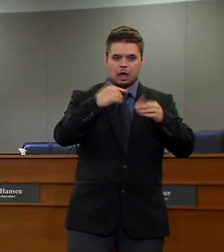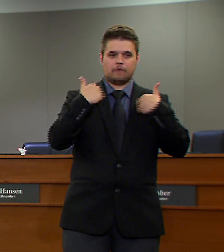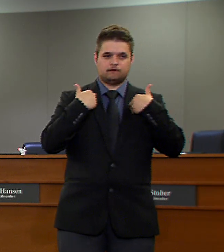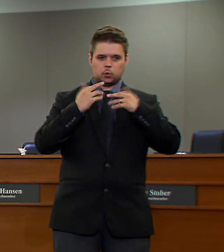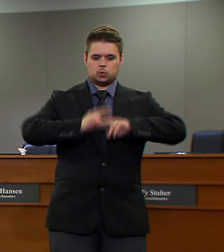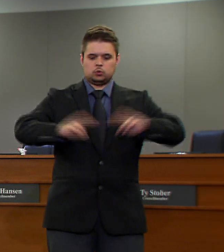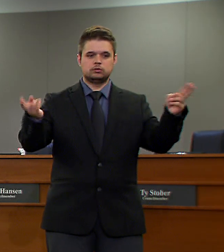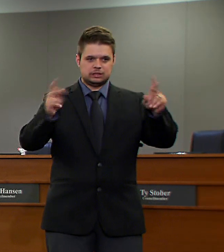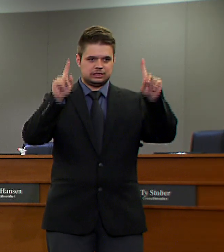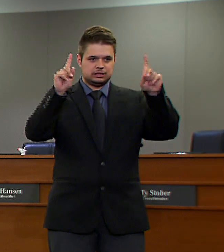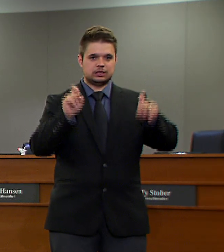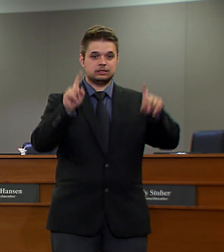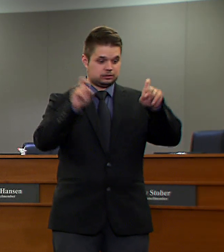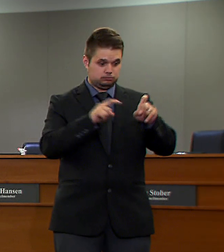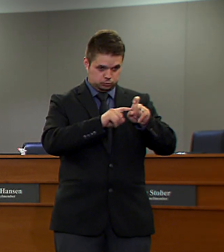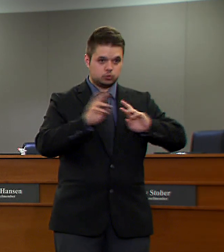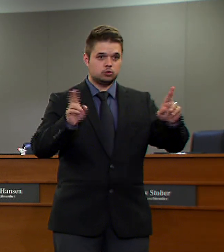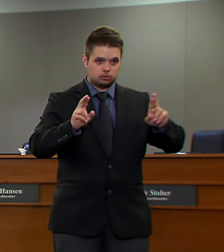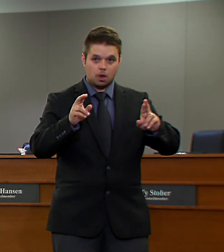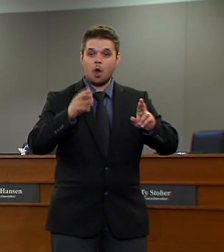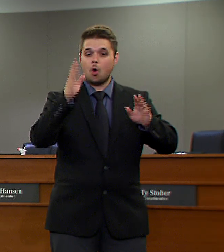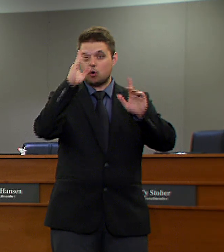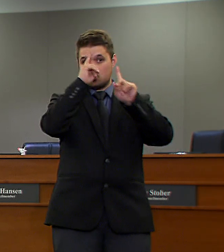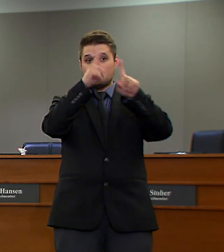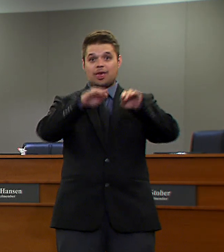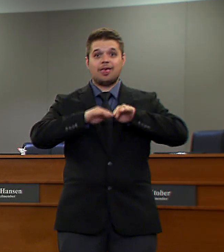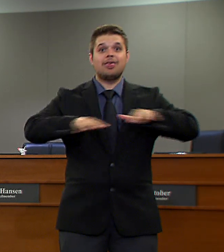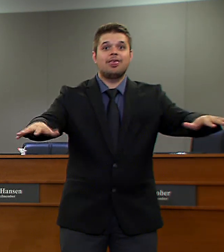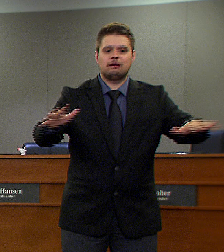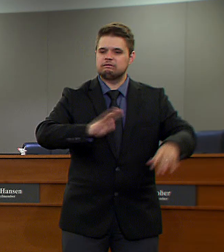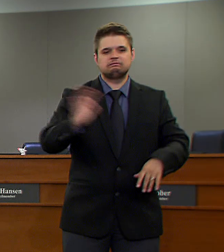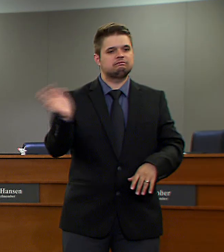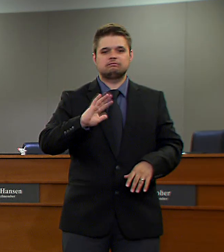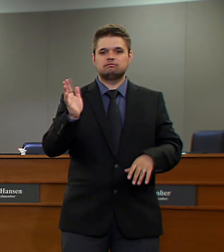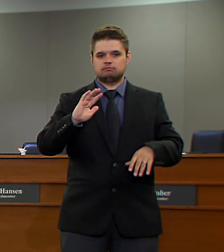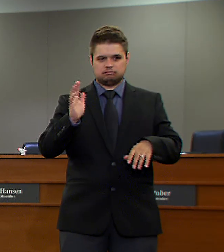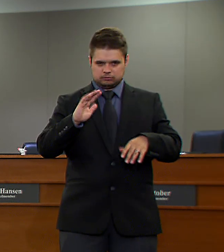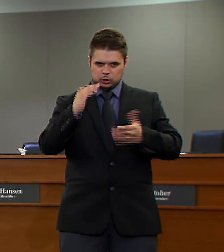Public Health issued a press release urging anyone who